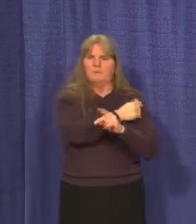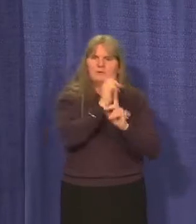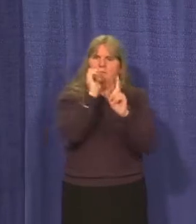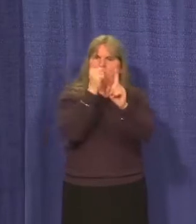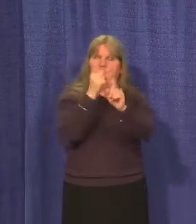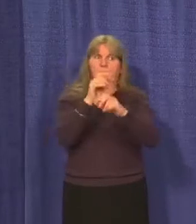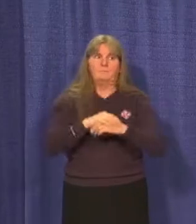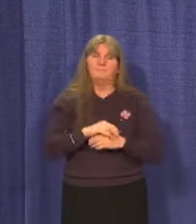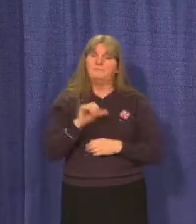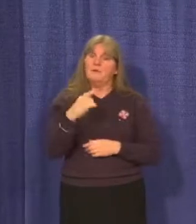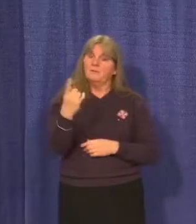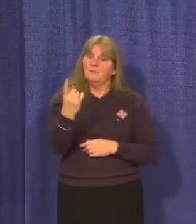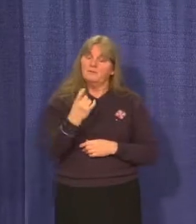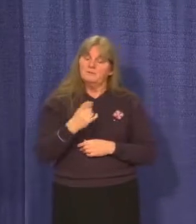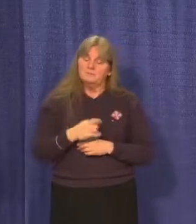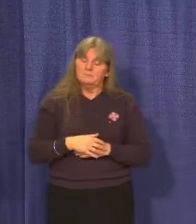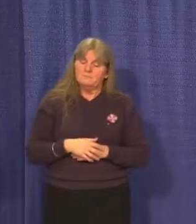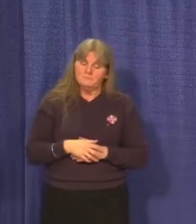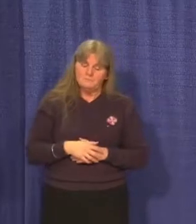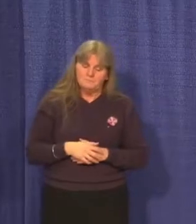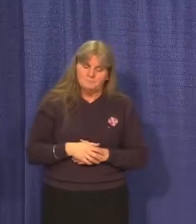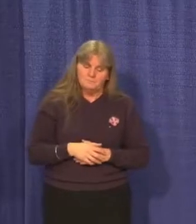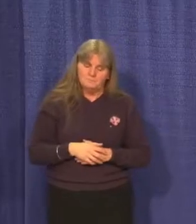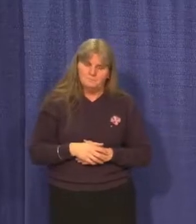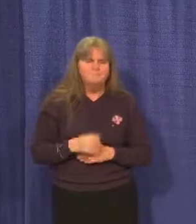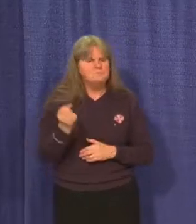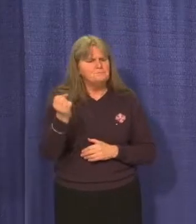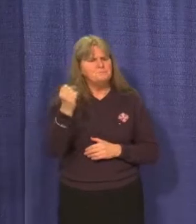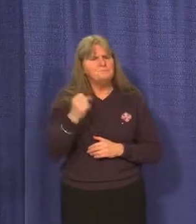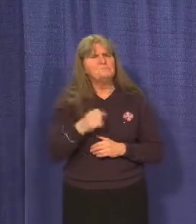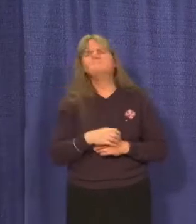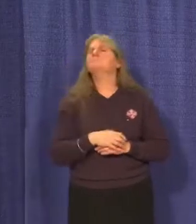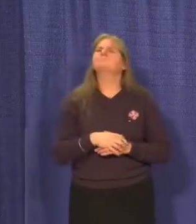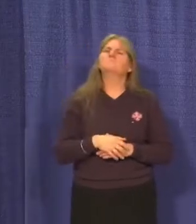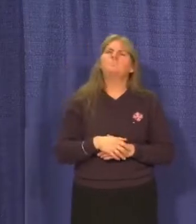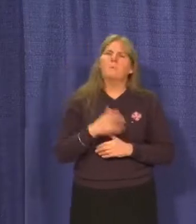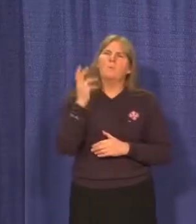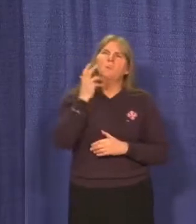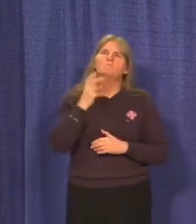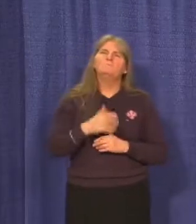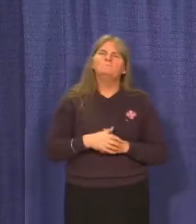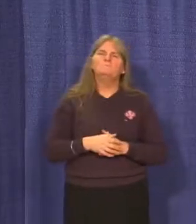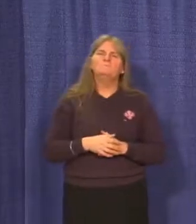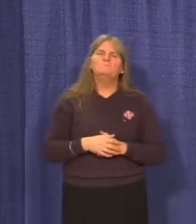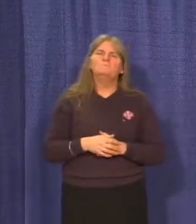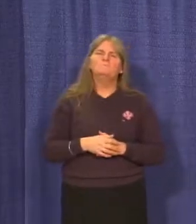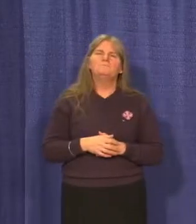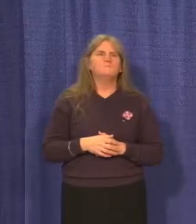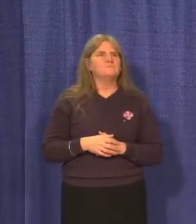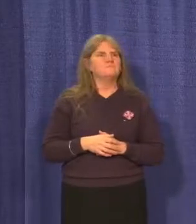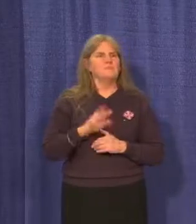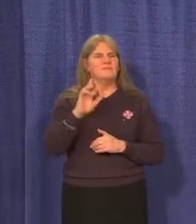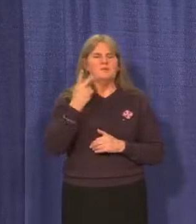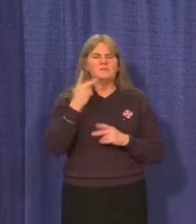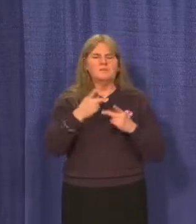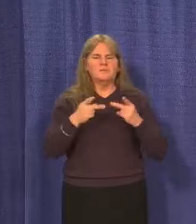Pat: Follow-up? Reporter: Yeah, that's incredible. That would be the first place in